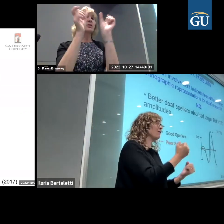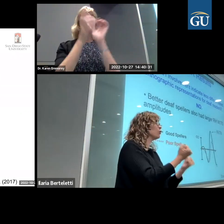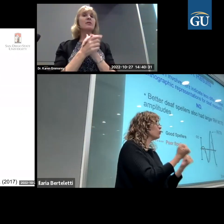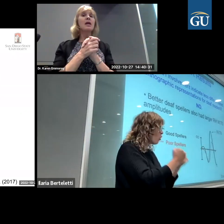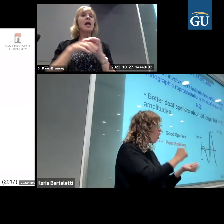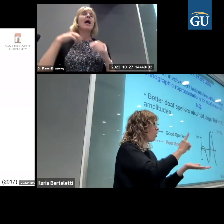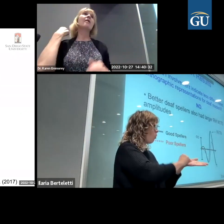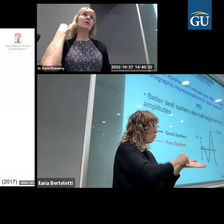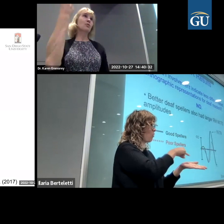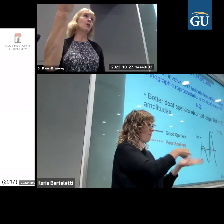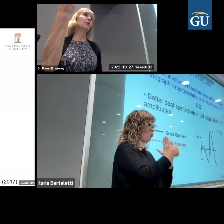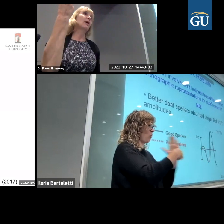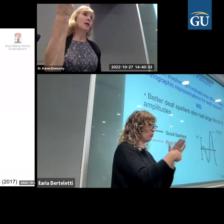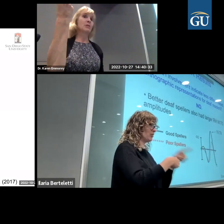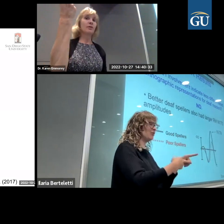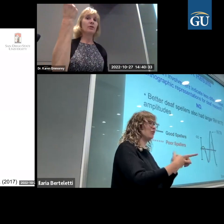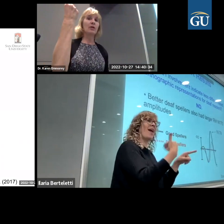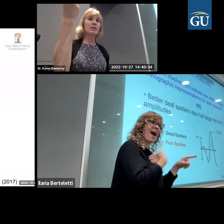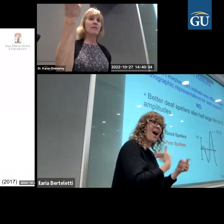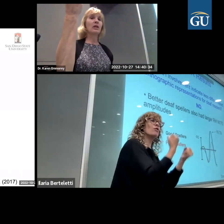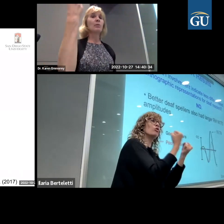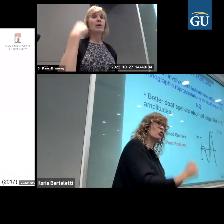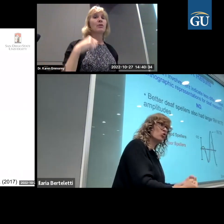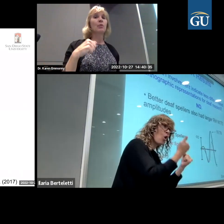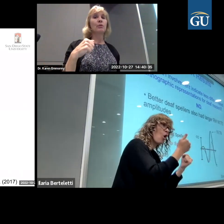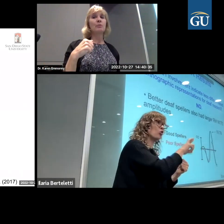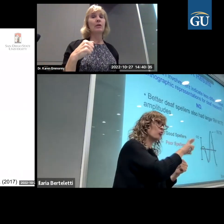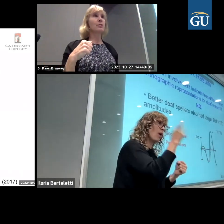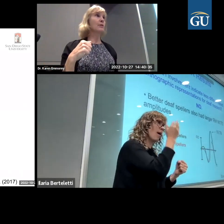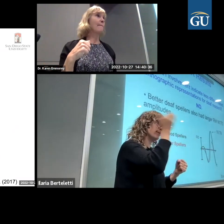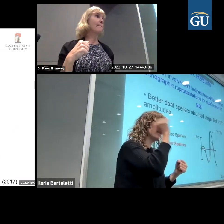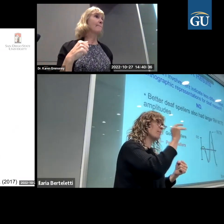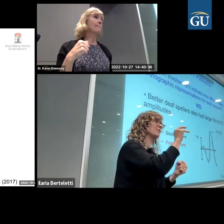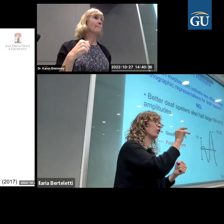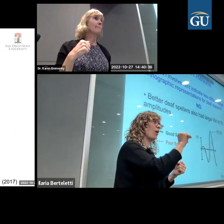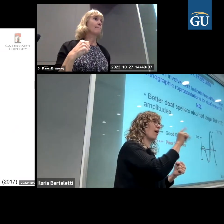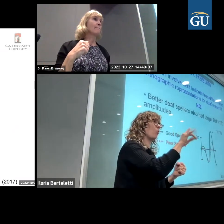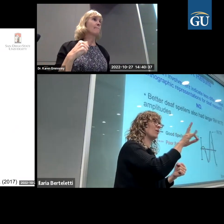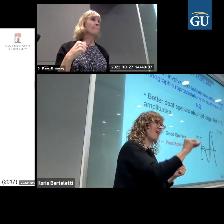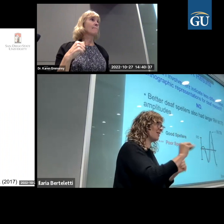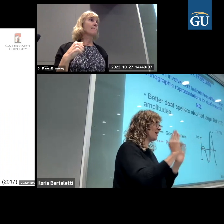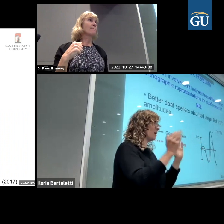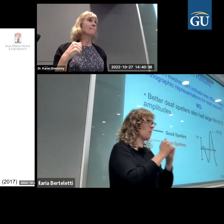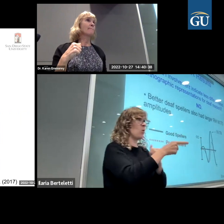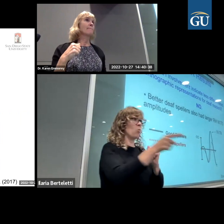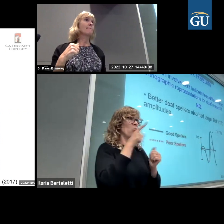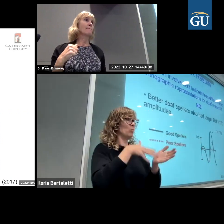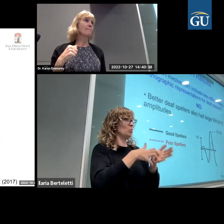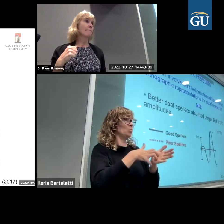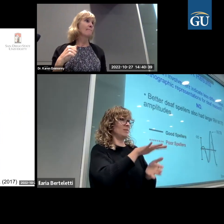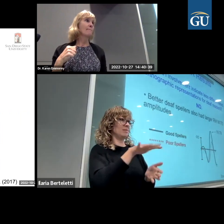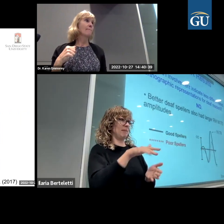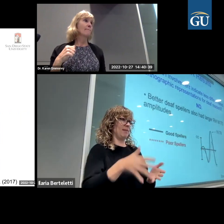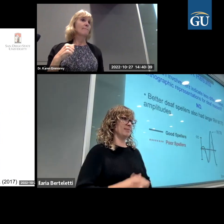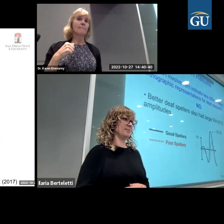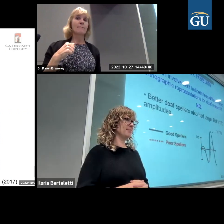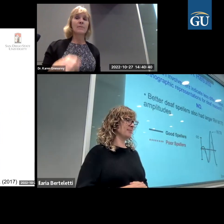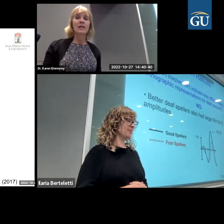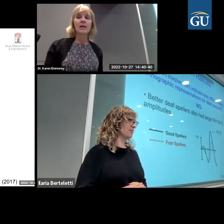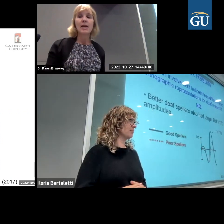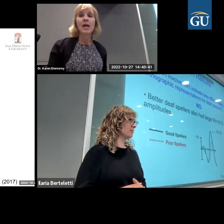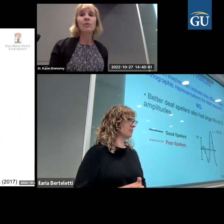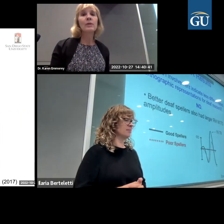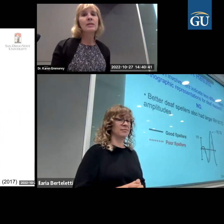and we recently nicely replicated this results with a completely different paradigm, Comparing again deaf and hearing leaders uh matched on reading ability,